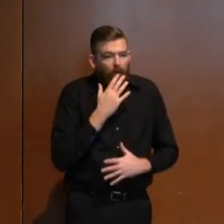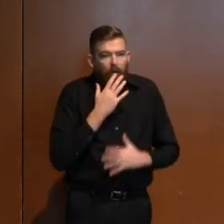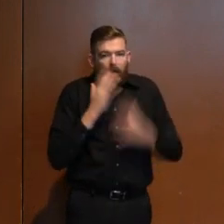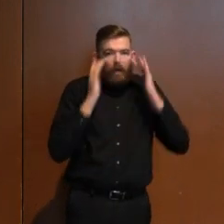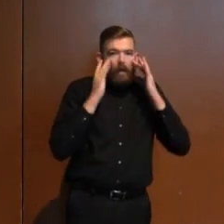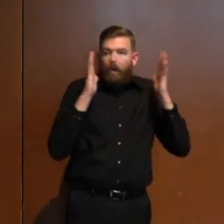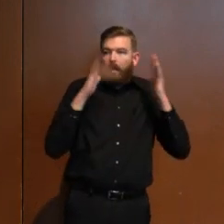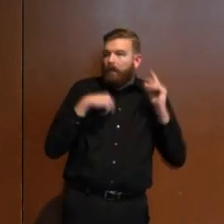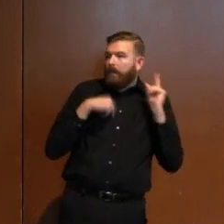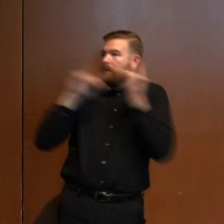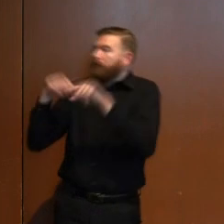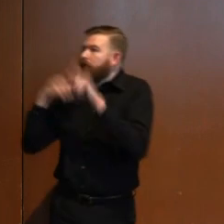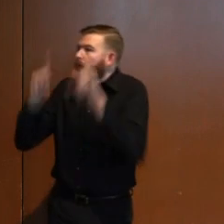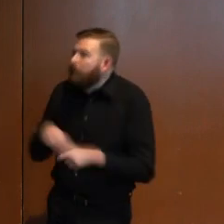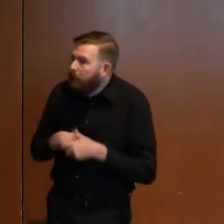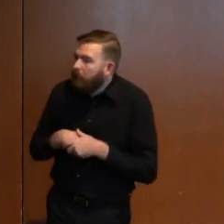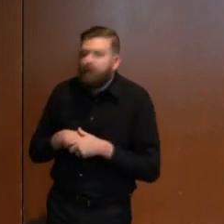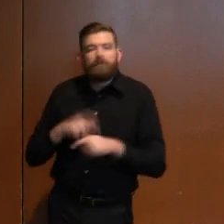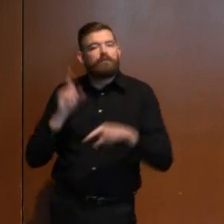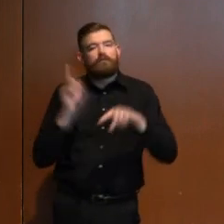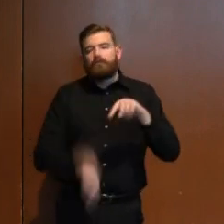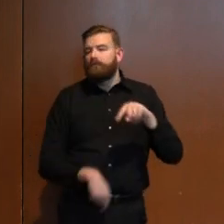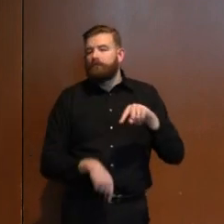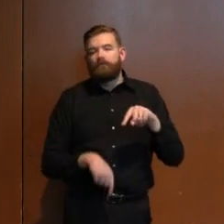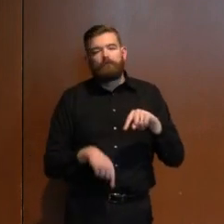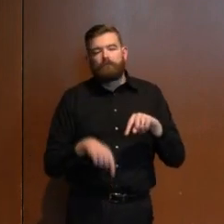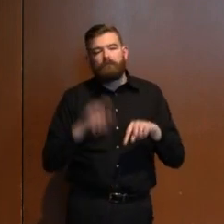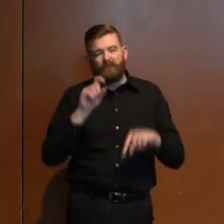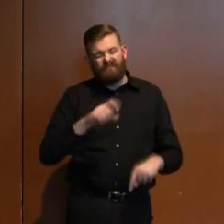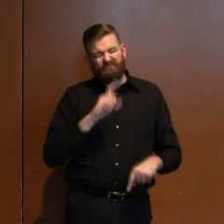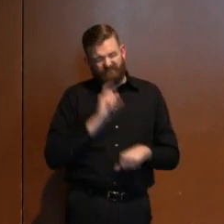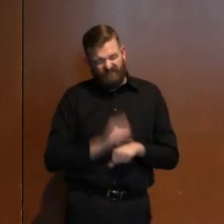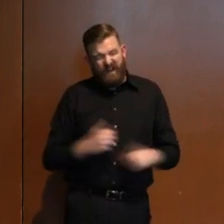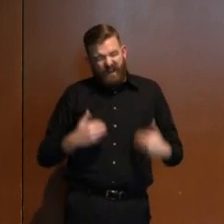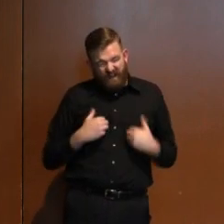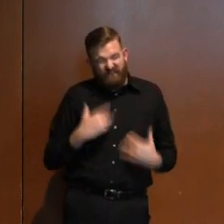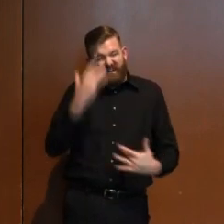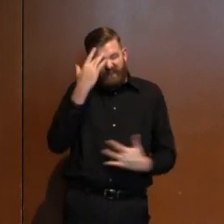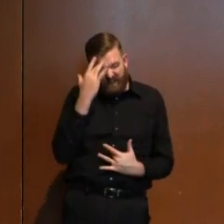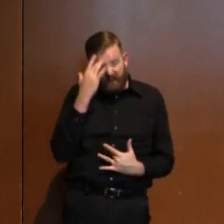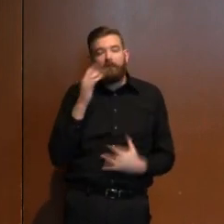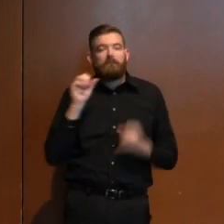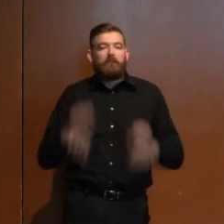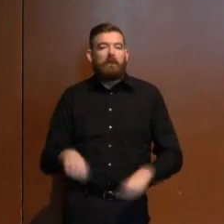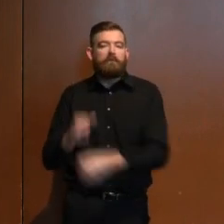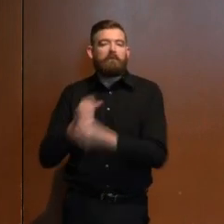IF YOU SHOW UP AND YOU THINK YOU CAN SNEAK THROUGH AND YOU'RE AMONG THE WORRIED, WELL YOU CAN'T.